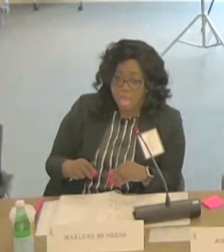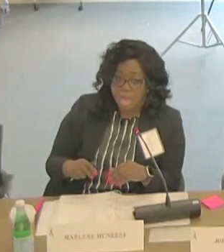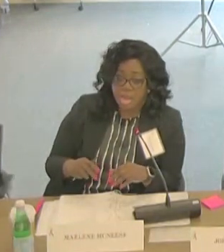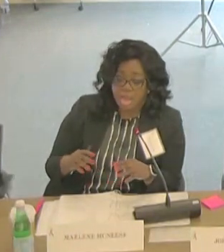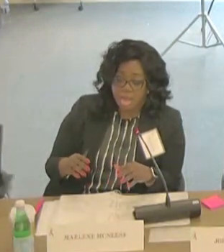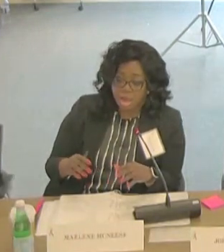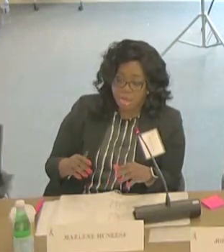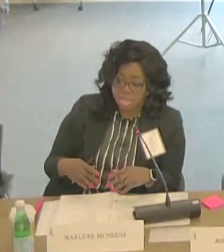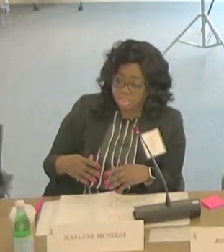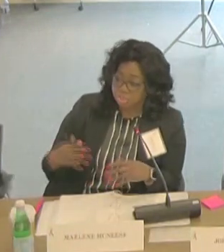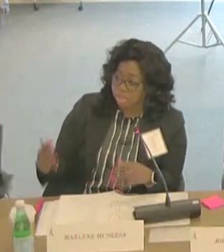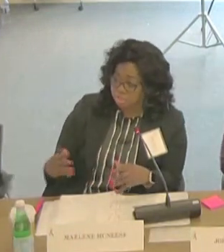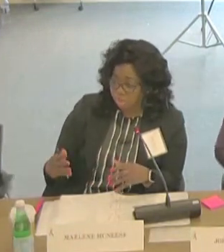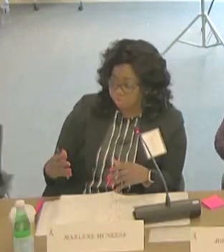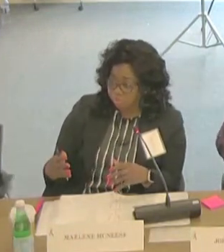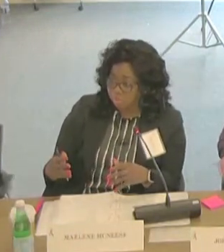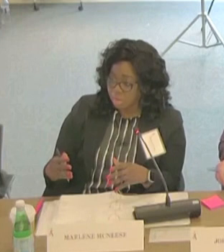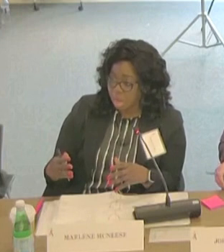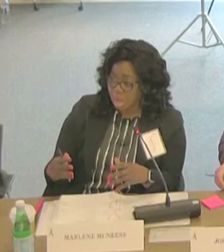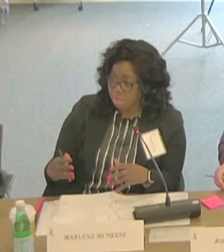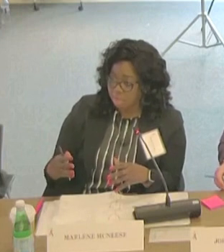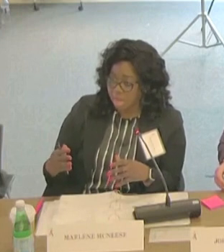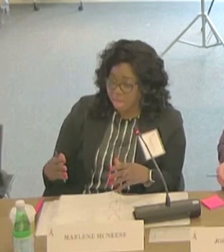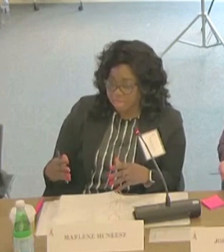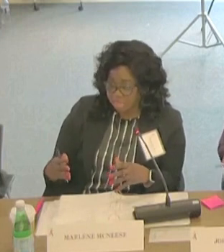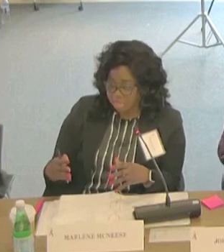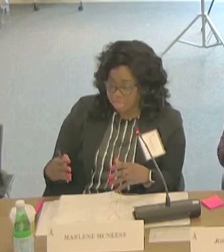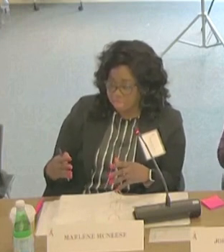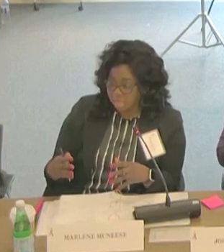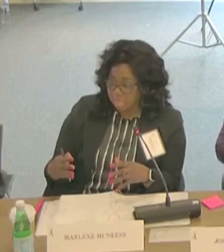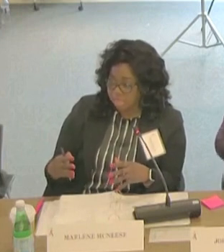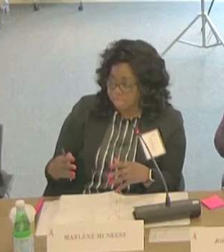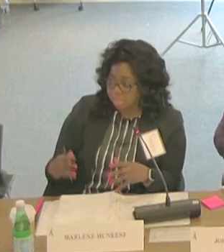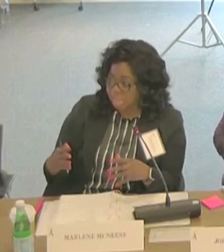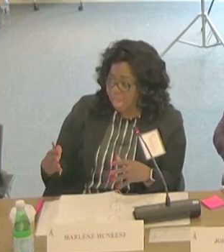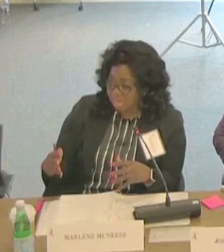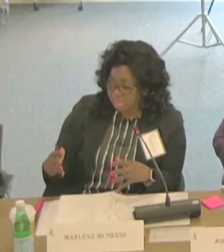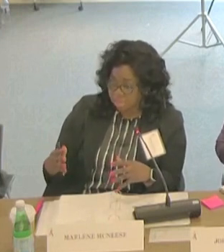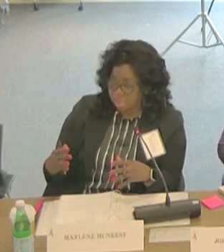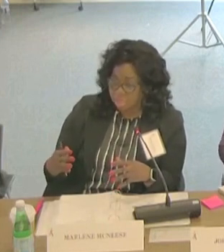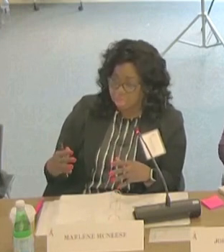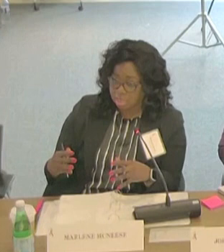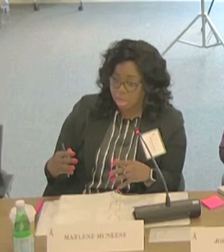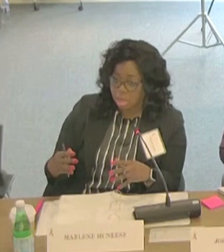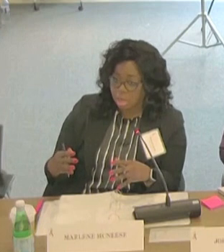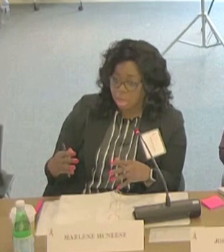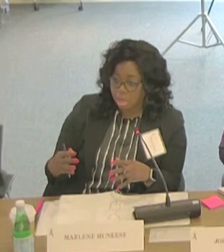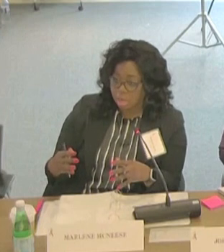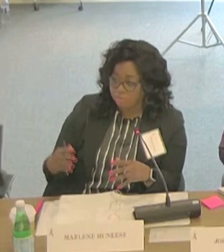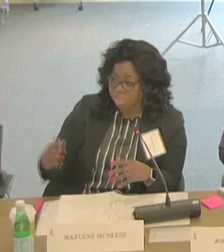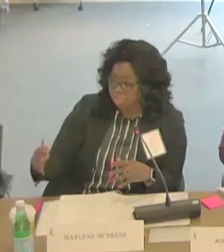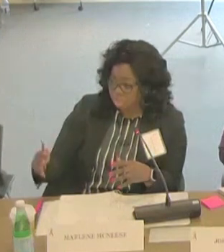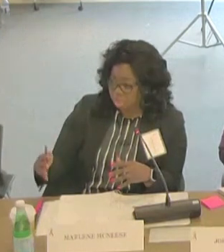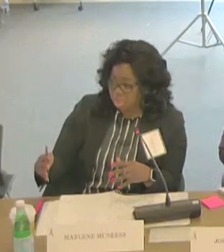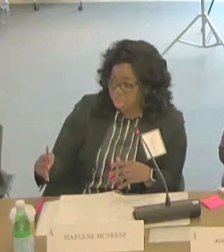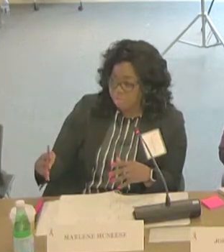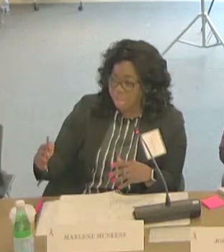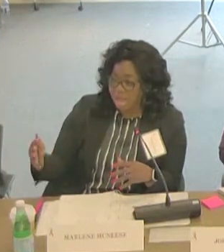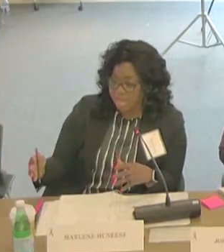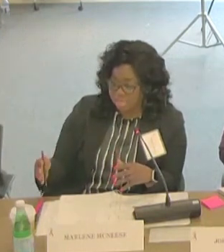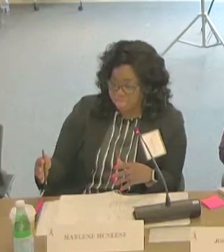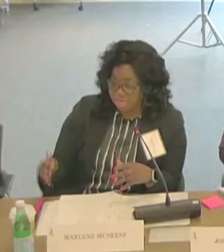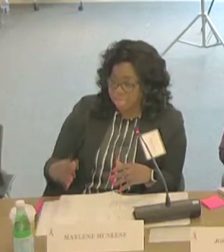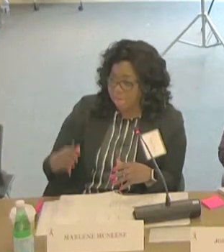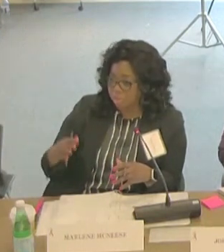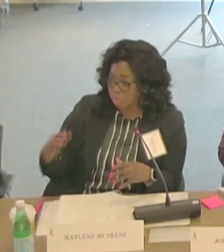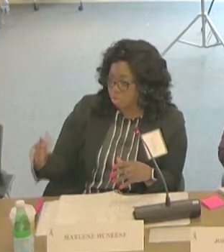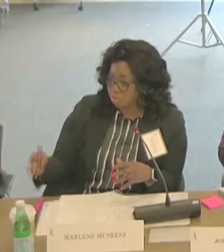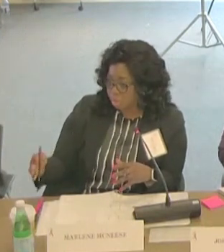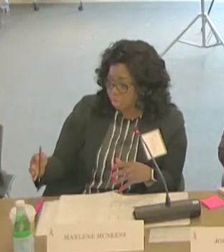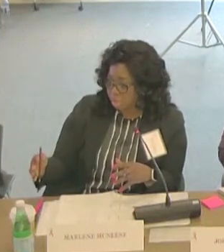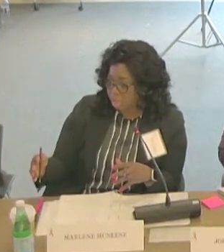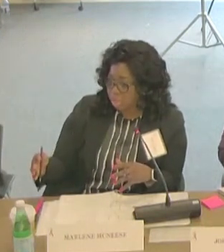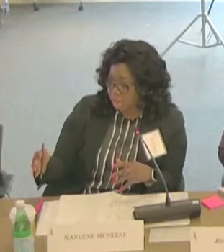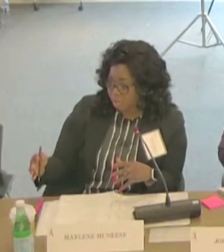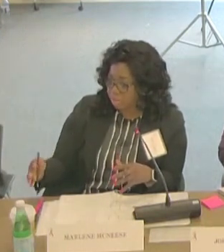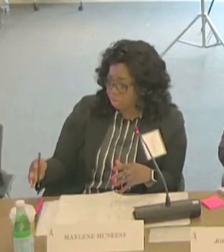And how the intention behind it, the science, the vision behind it is absolutely in direction